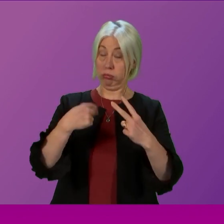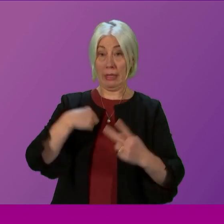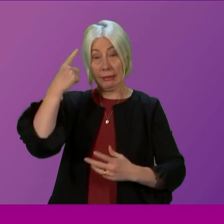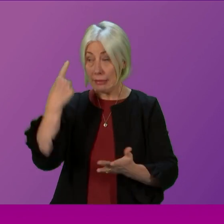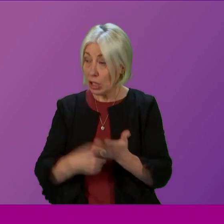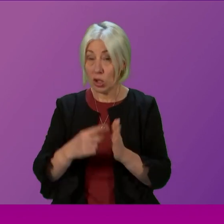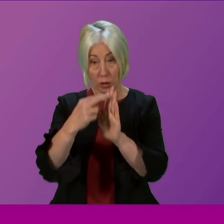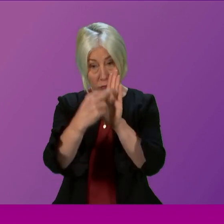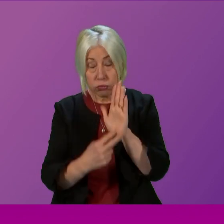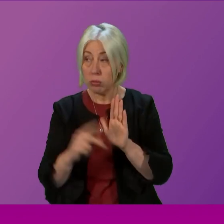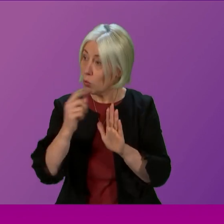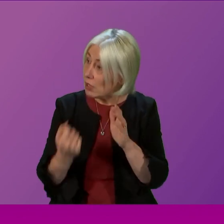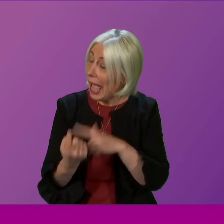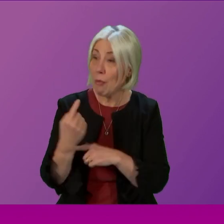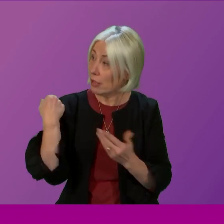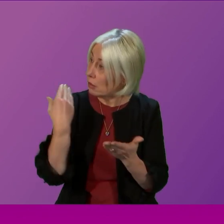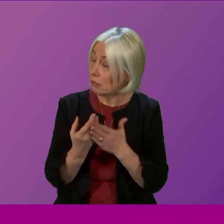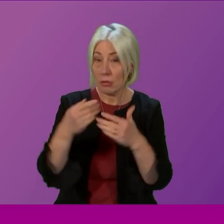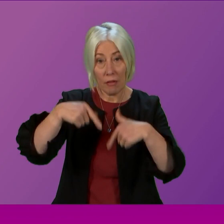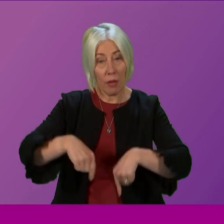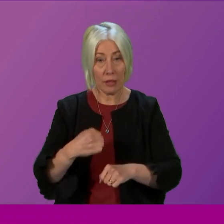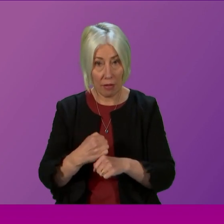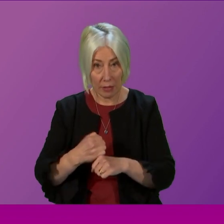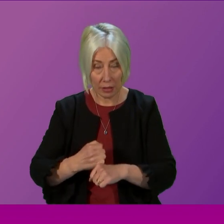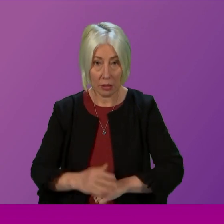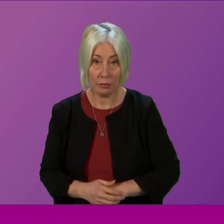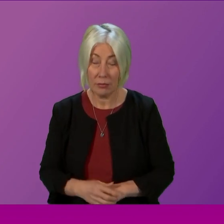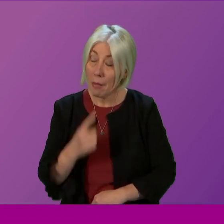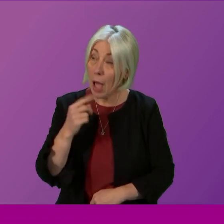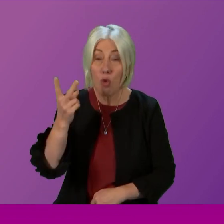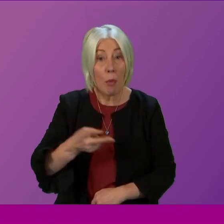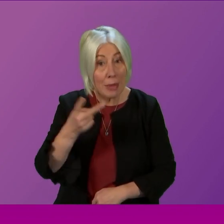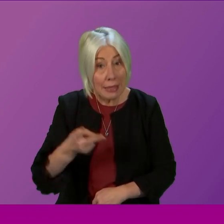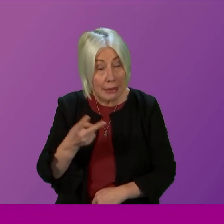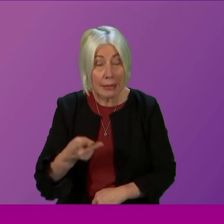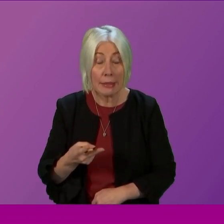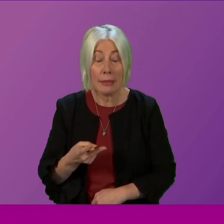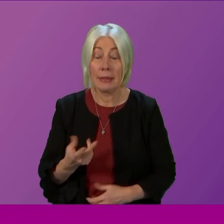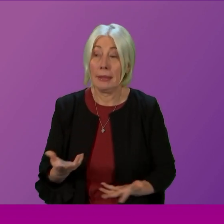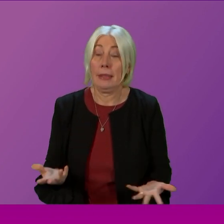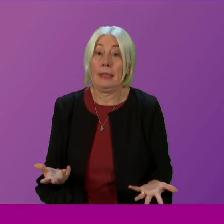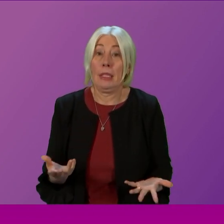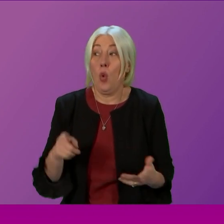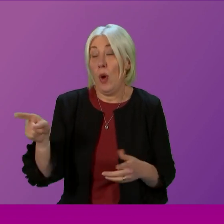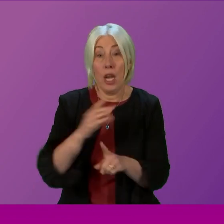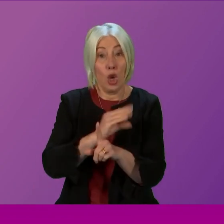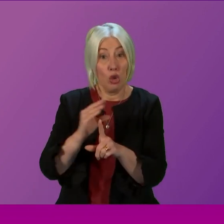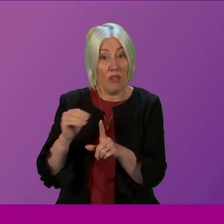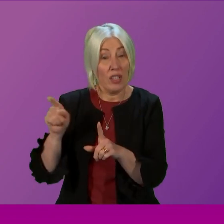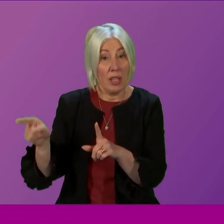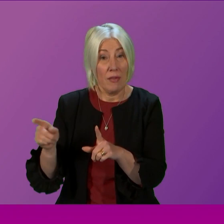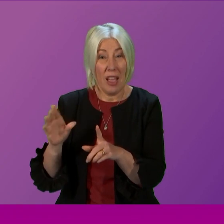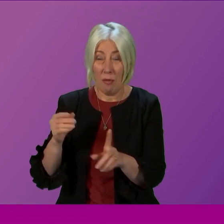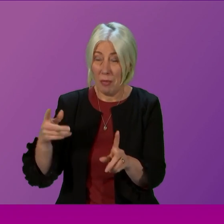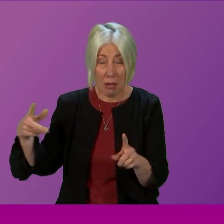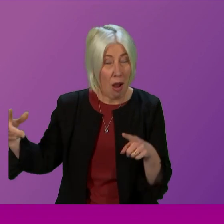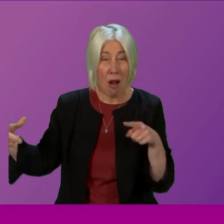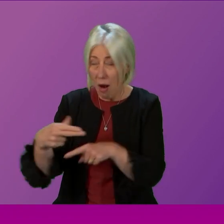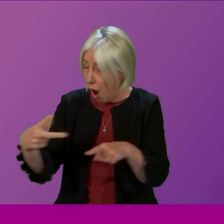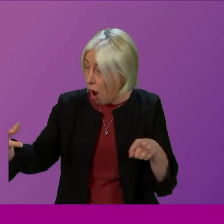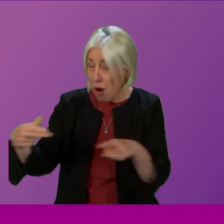of the Government. Let me repeat some of that. At a time when the Tories have been slashing budgets